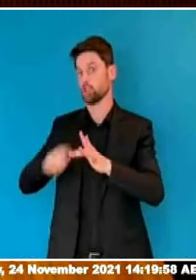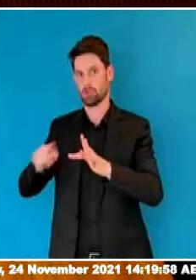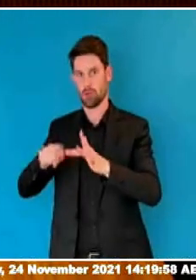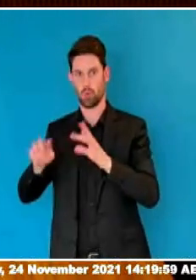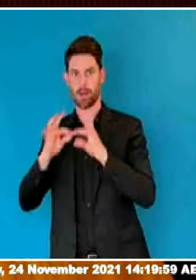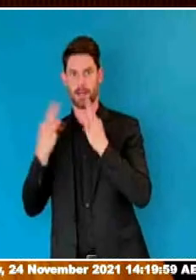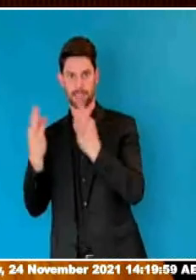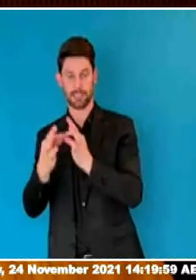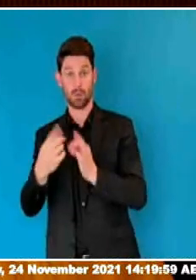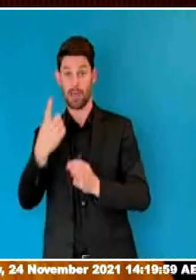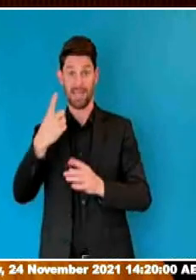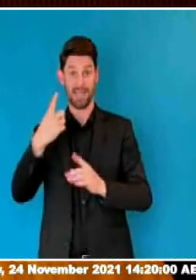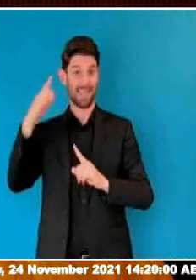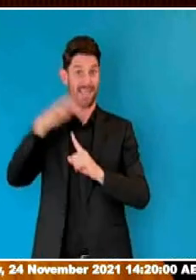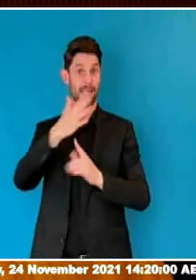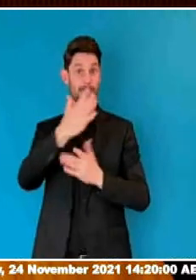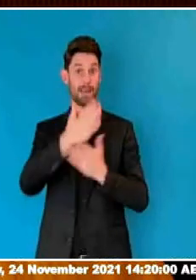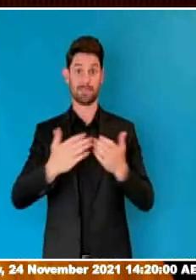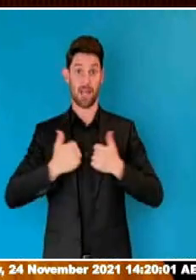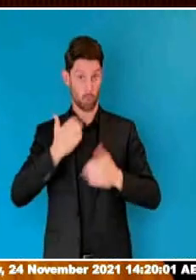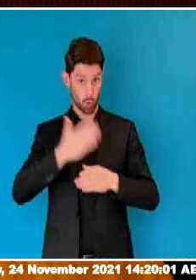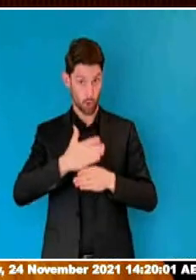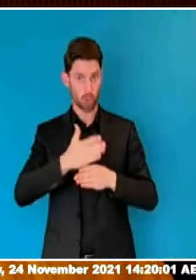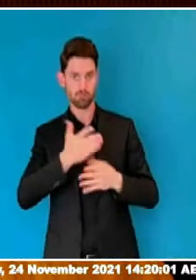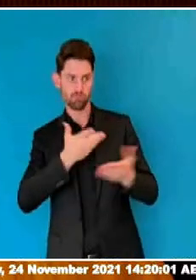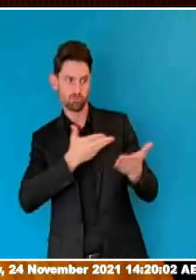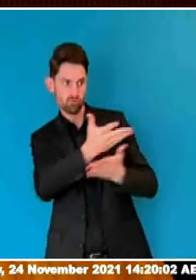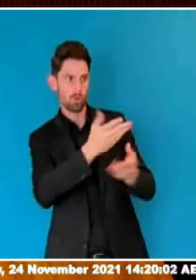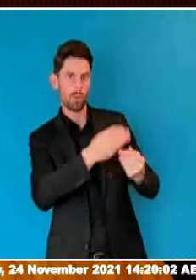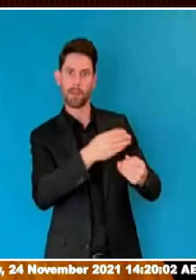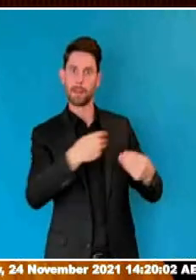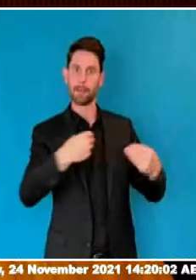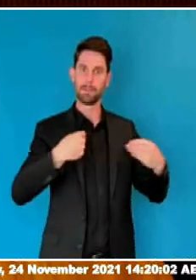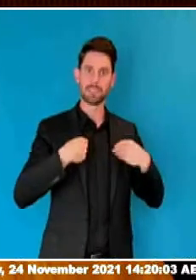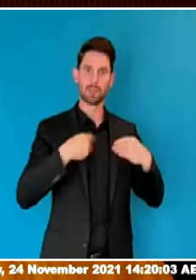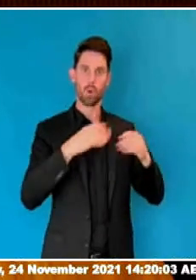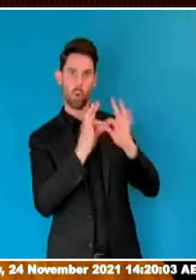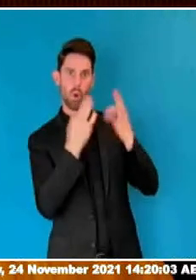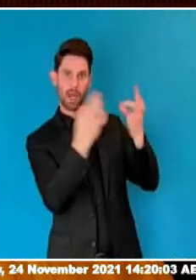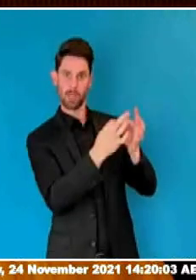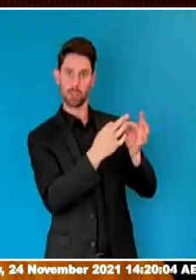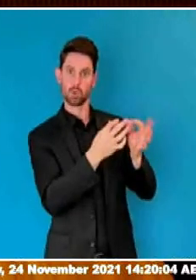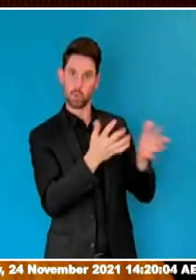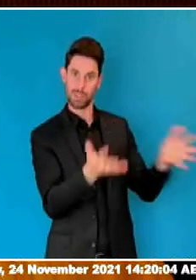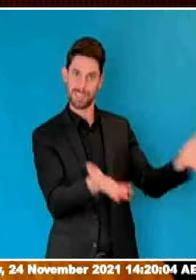is to engage with employers to support the safe return to work of injured workers.